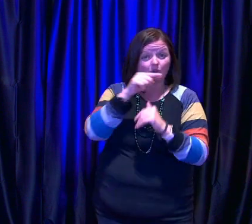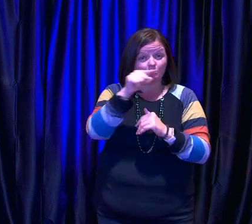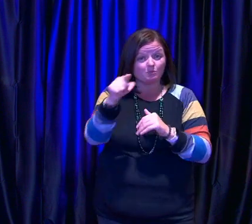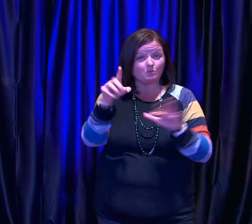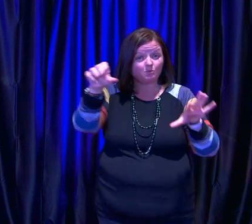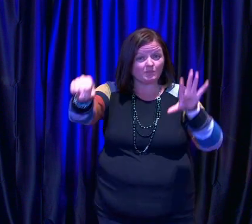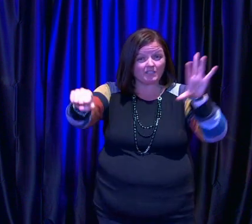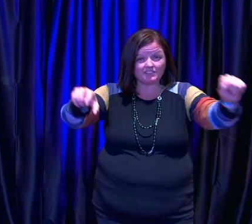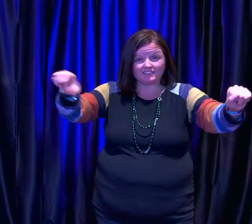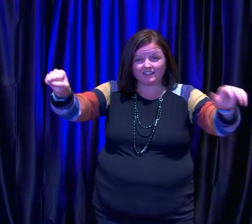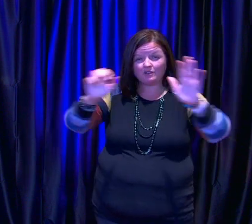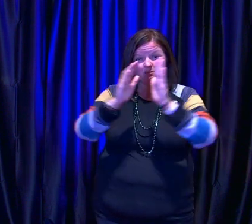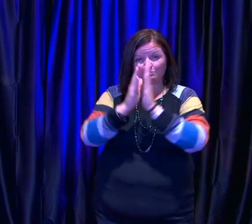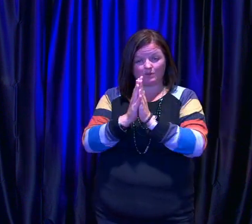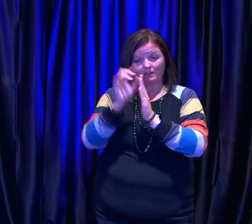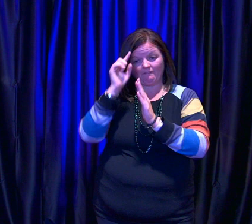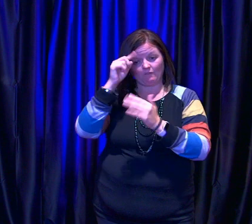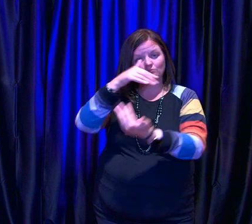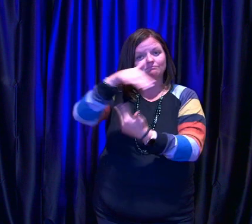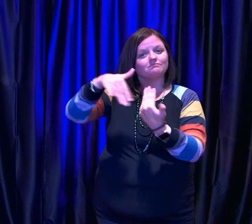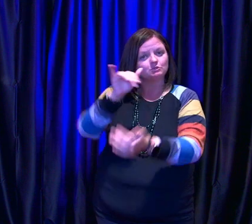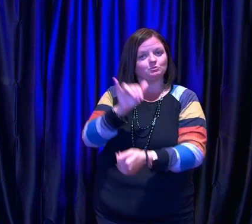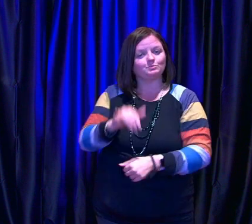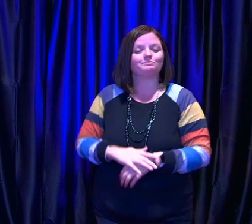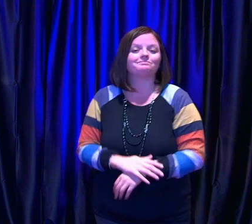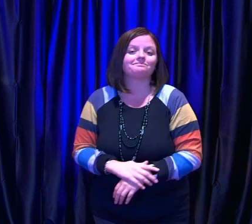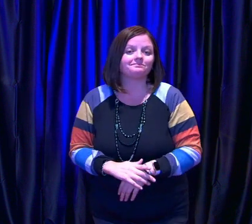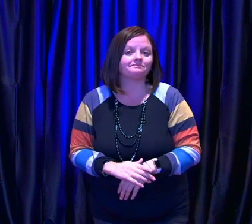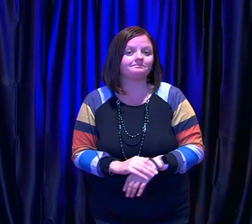out and praying for each other